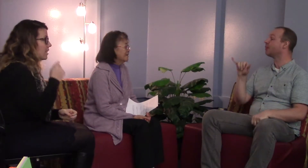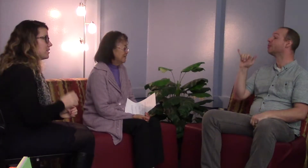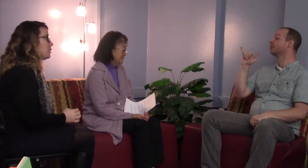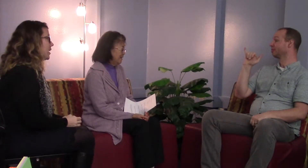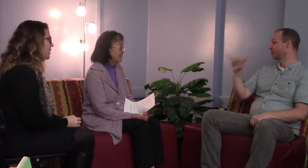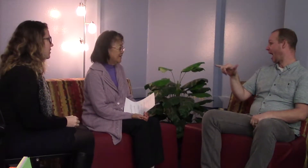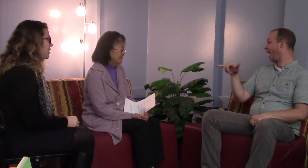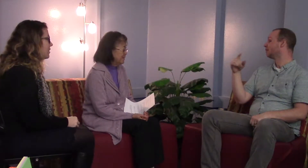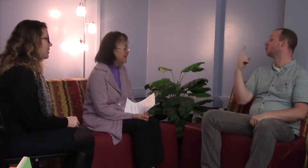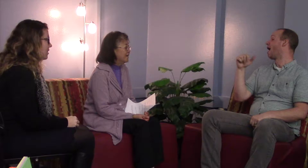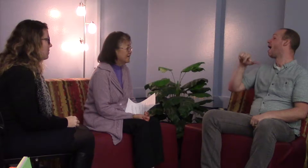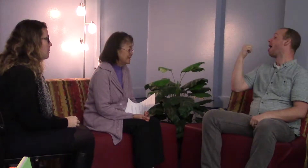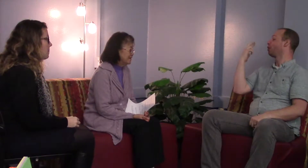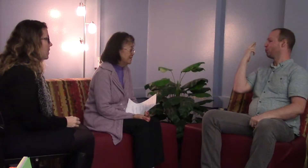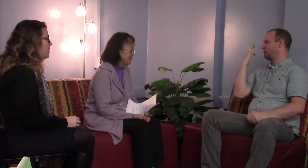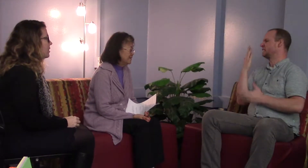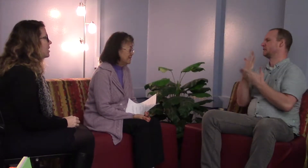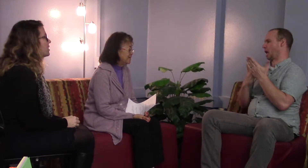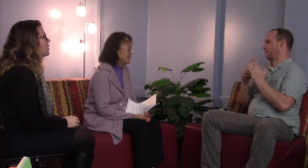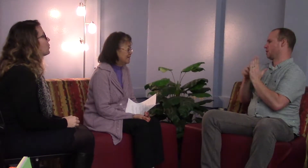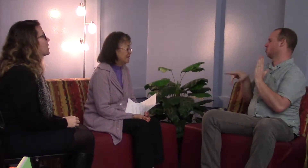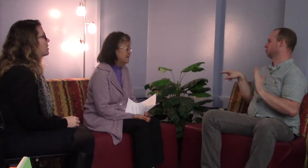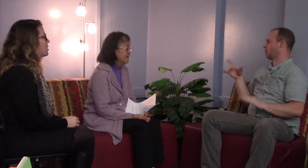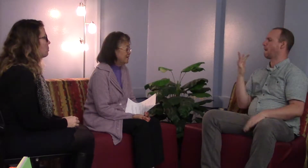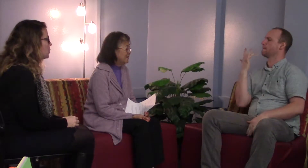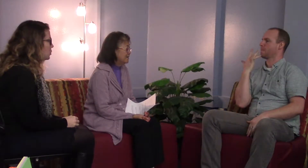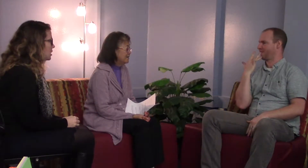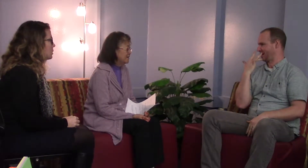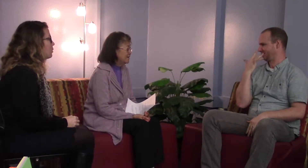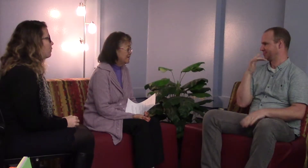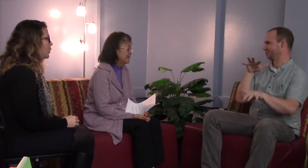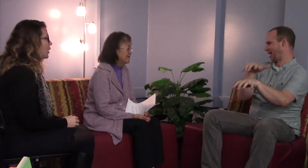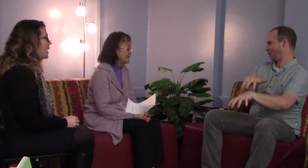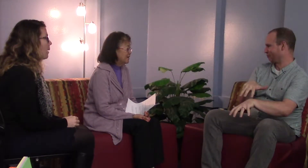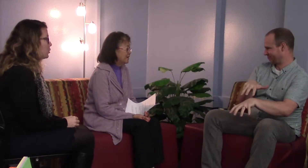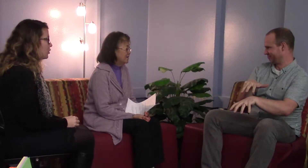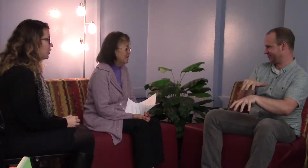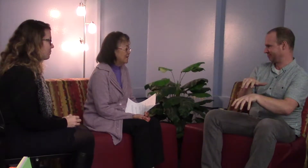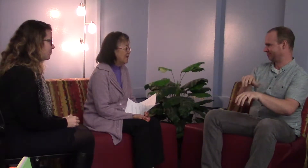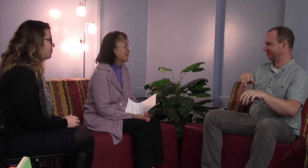Yes, you can. That's another reason some students prefer a captioner.